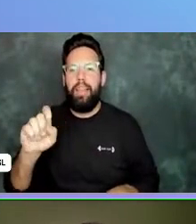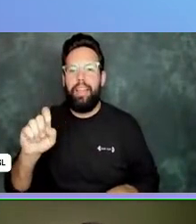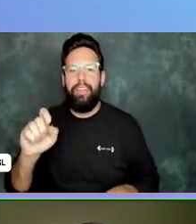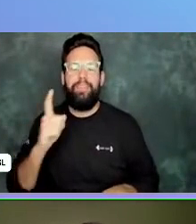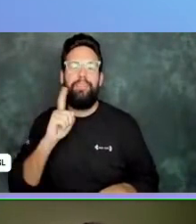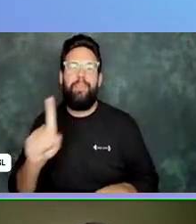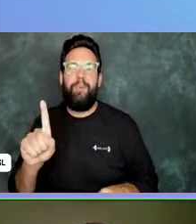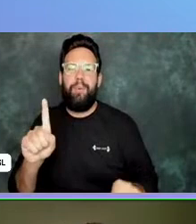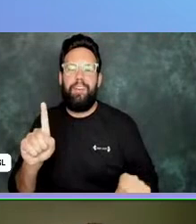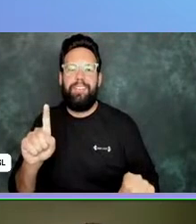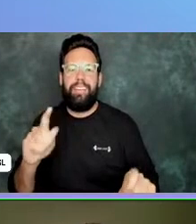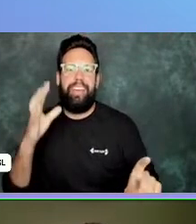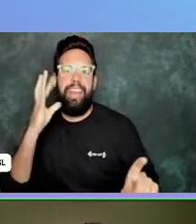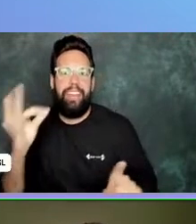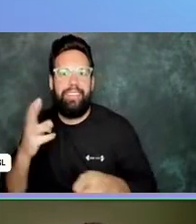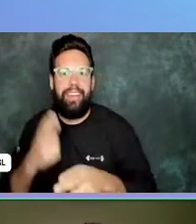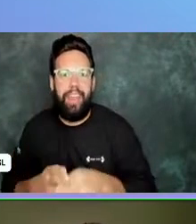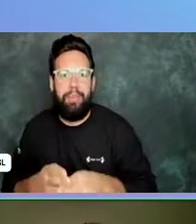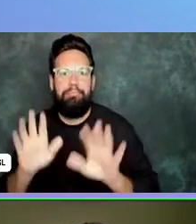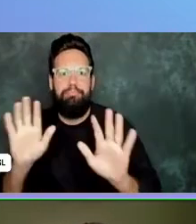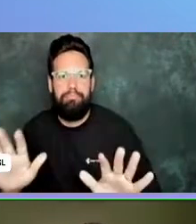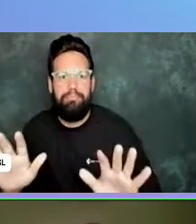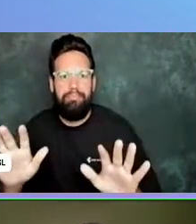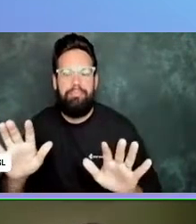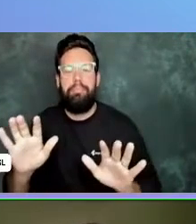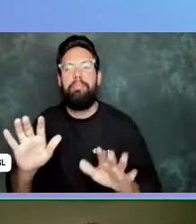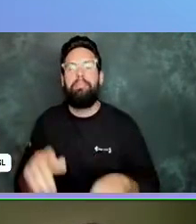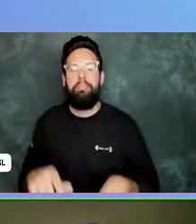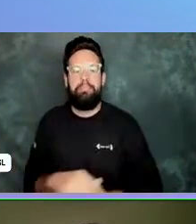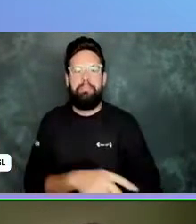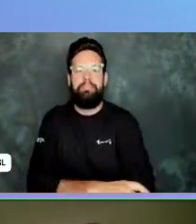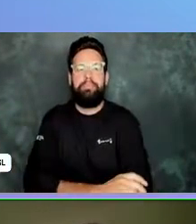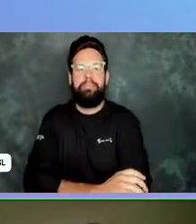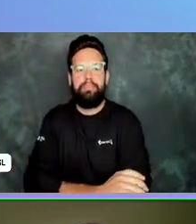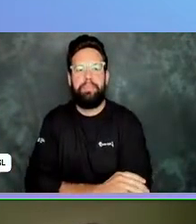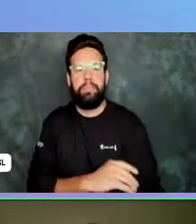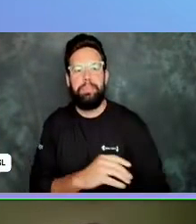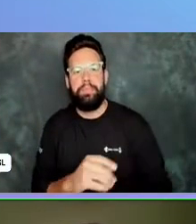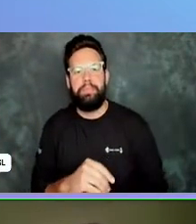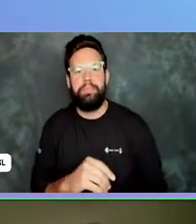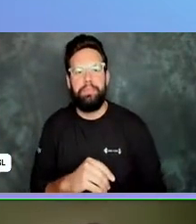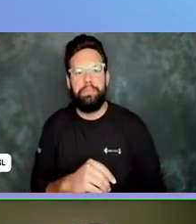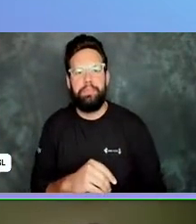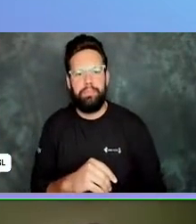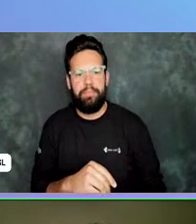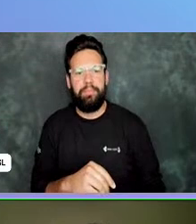attribute for example on our cat's name field because cat's name is not our name. It's not asking